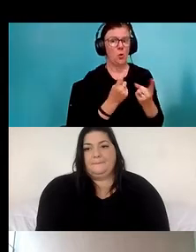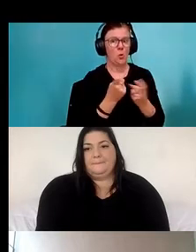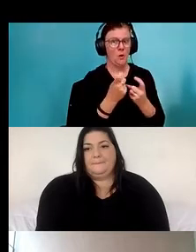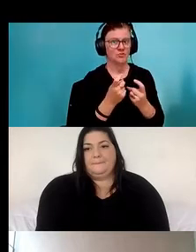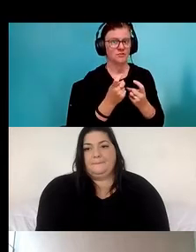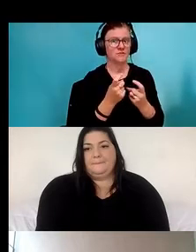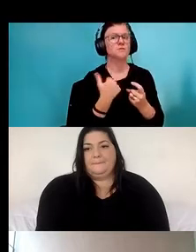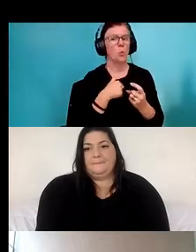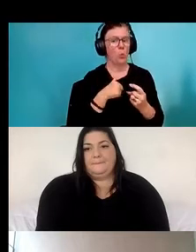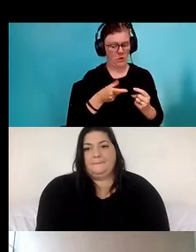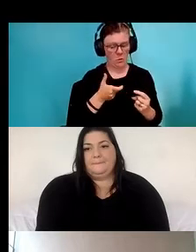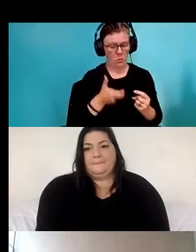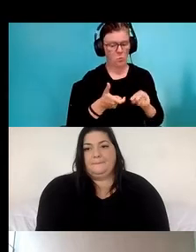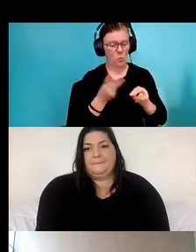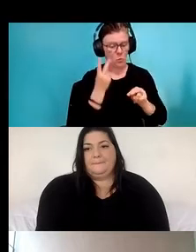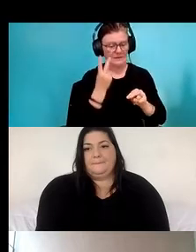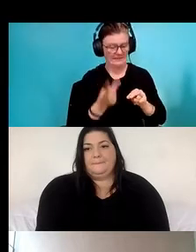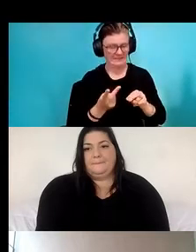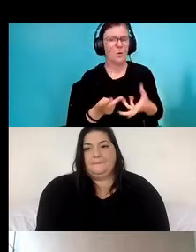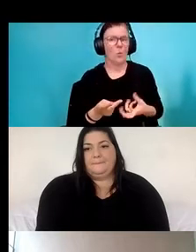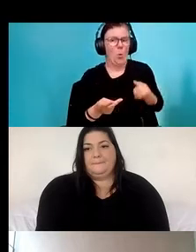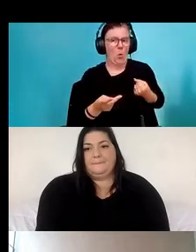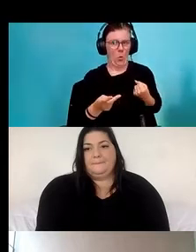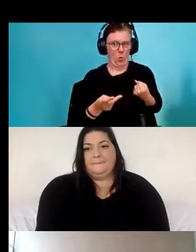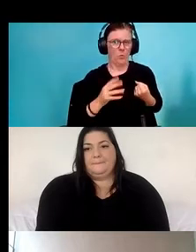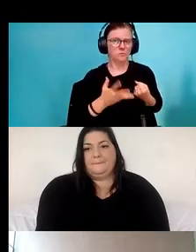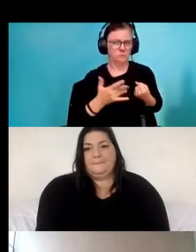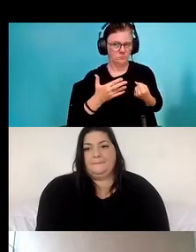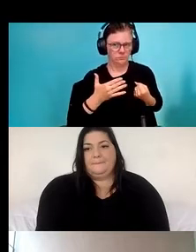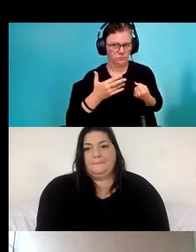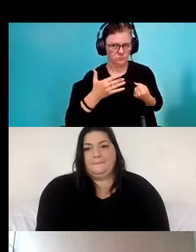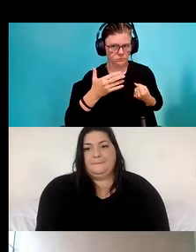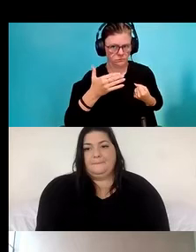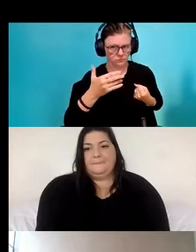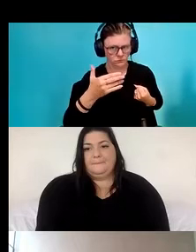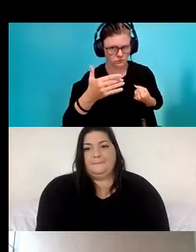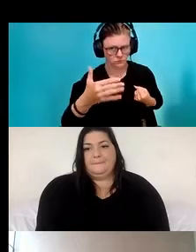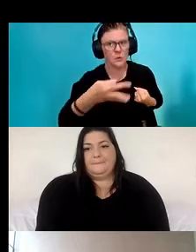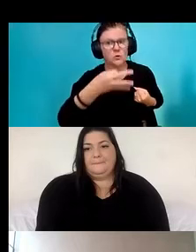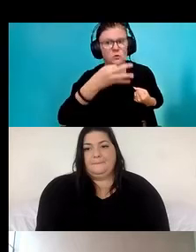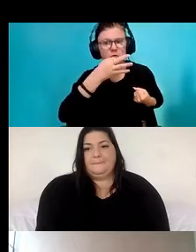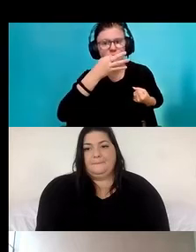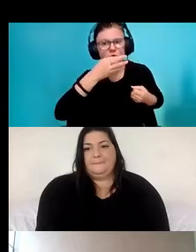until the end of the presentation, and, at that point in time, aim to answer your questions